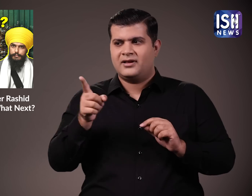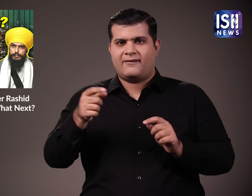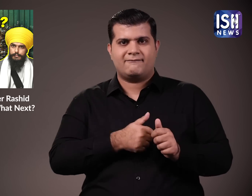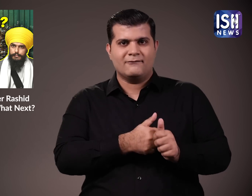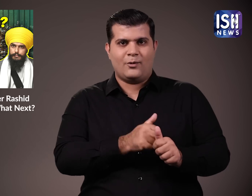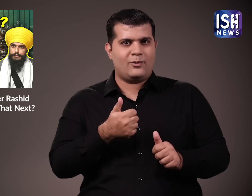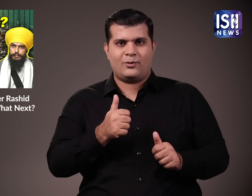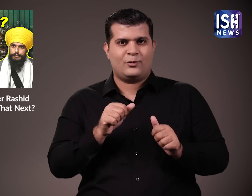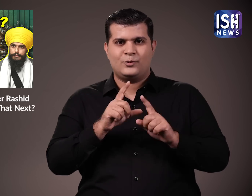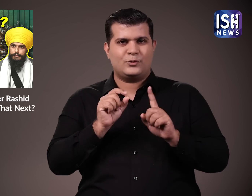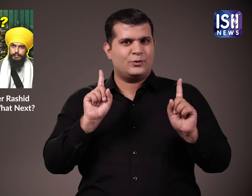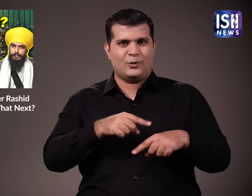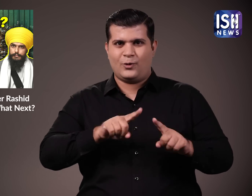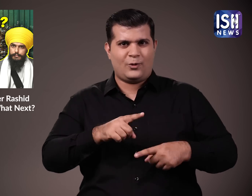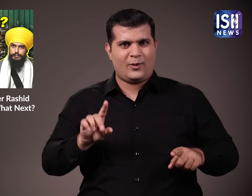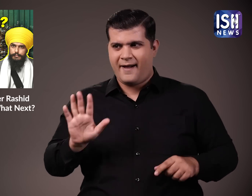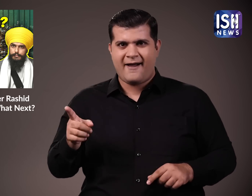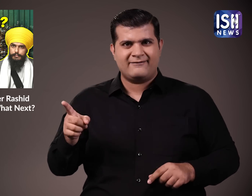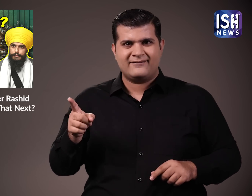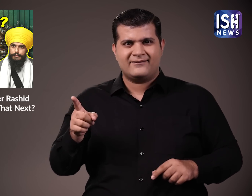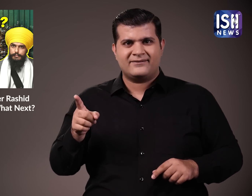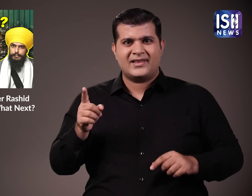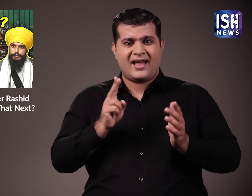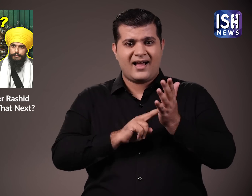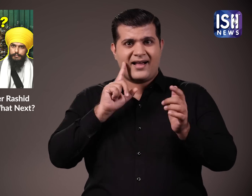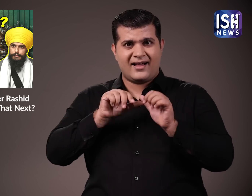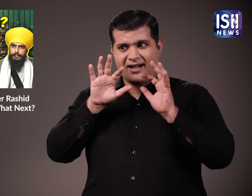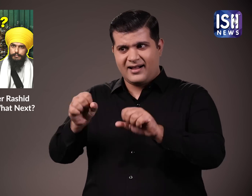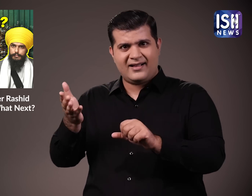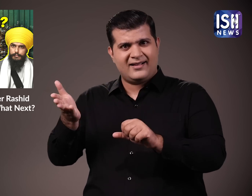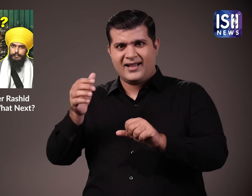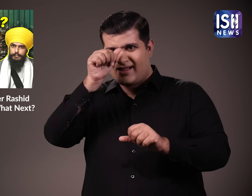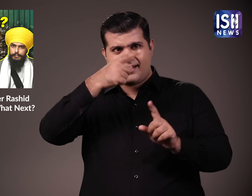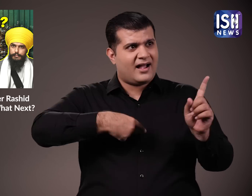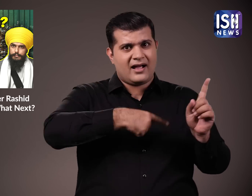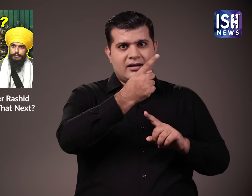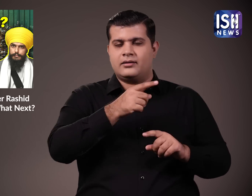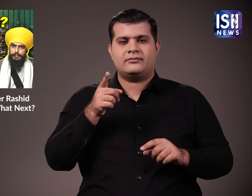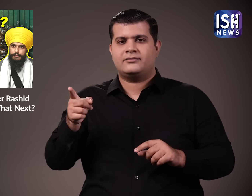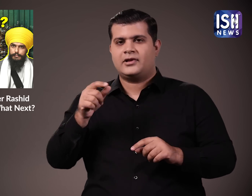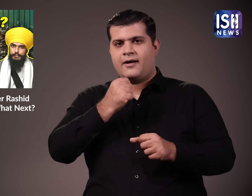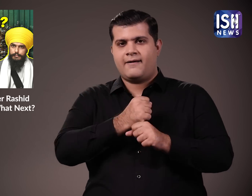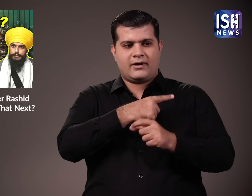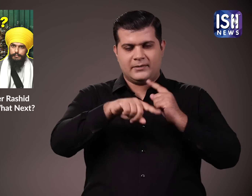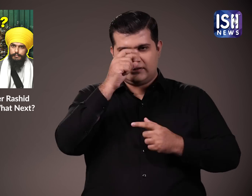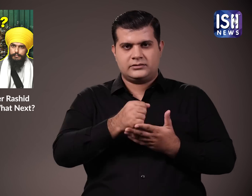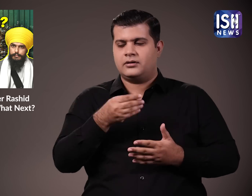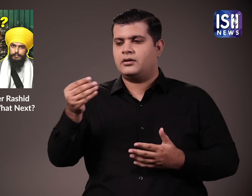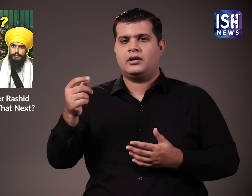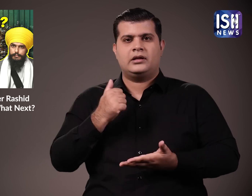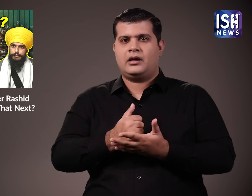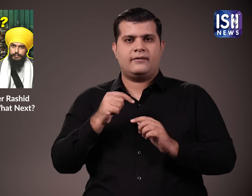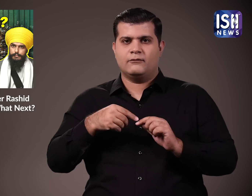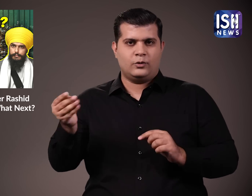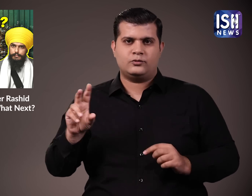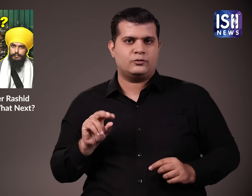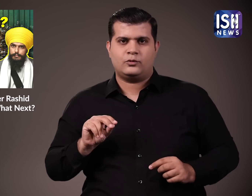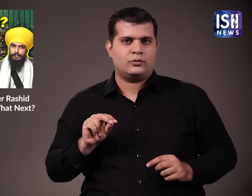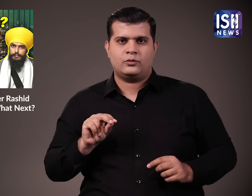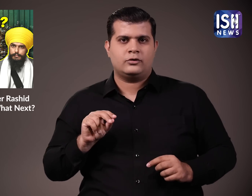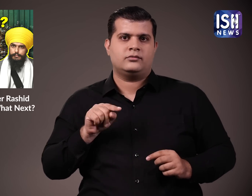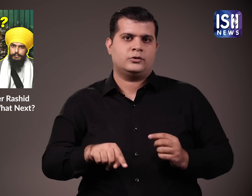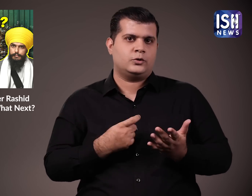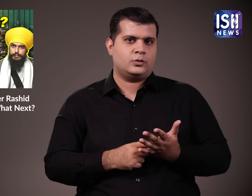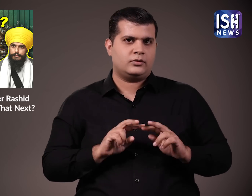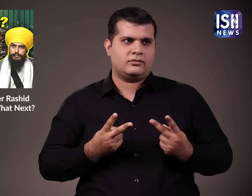Since they have been arrested by the NIA for crimes against India, they do not have the right to vote.